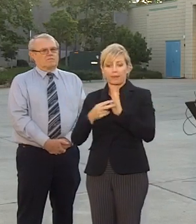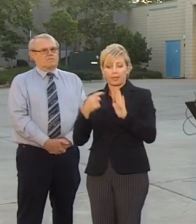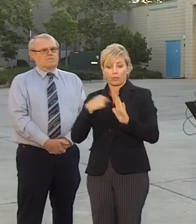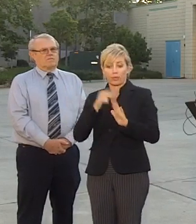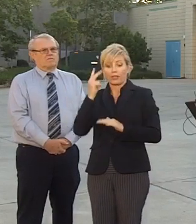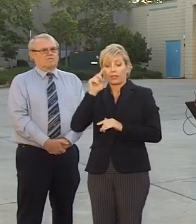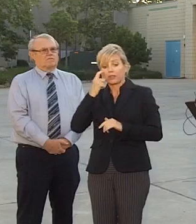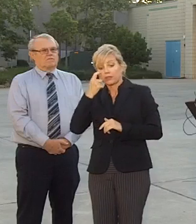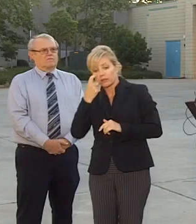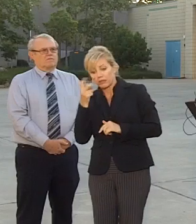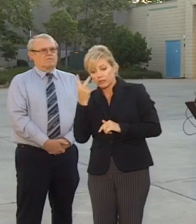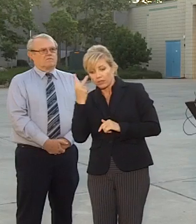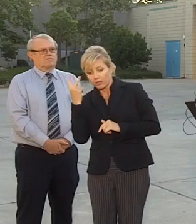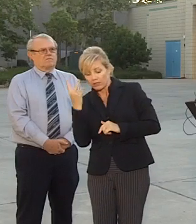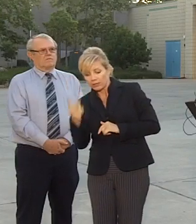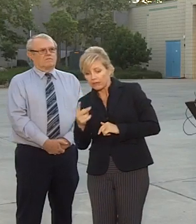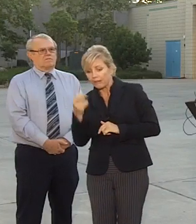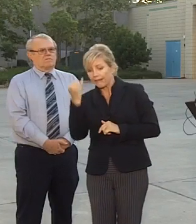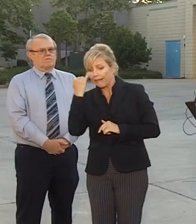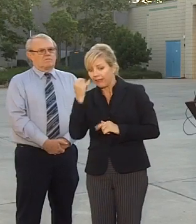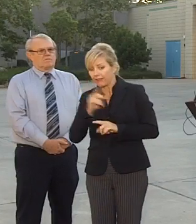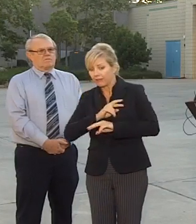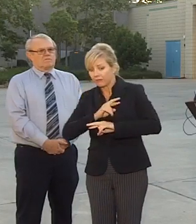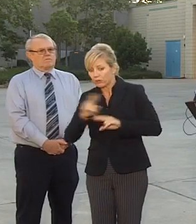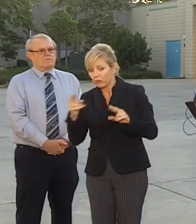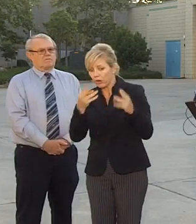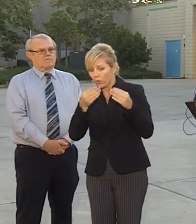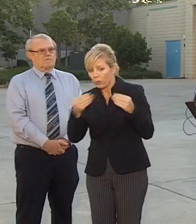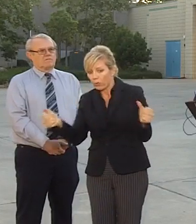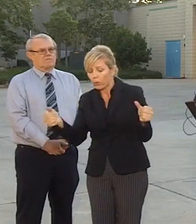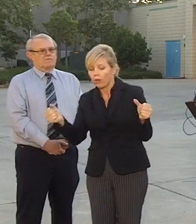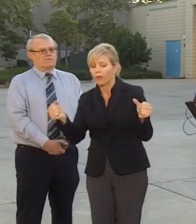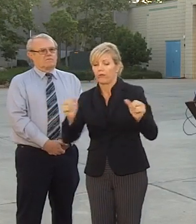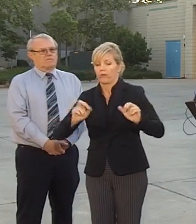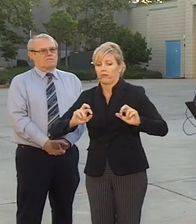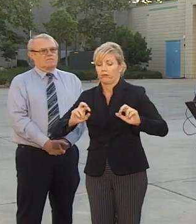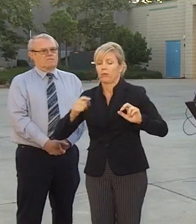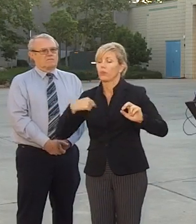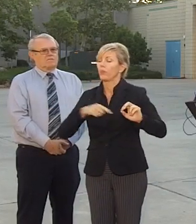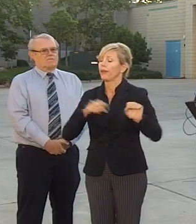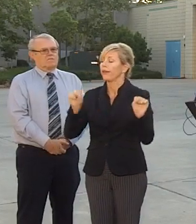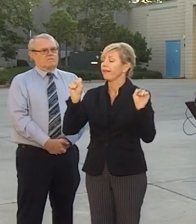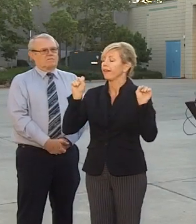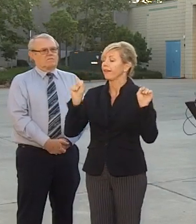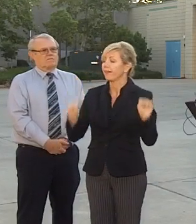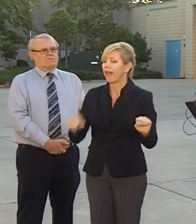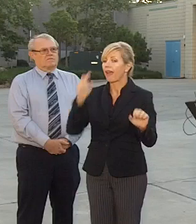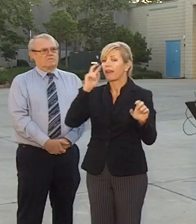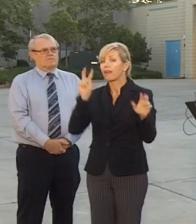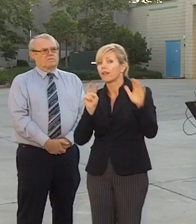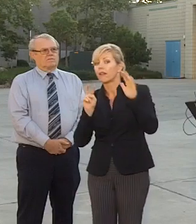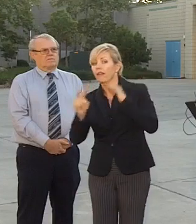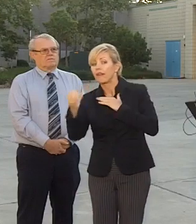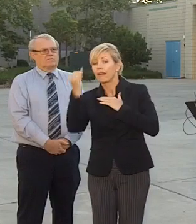kind of anticipated burning and then the power outages we're coordinating with SDG&E I don't